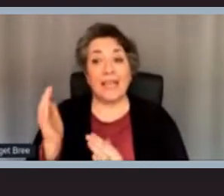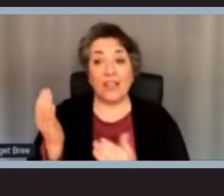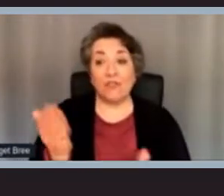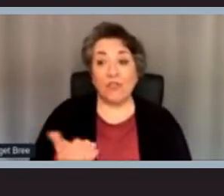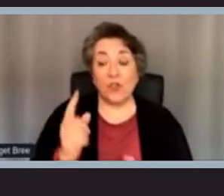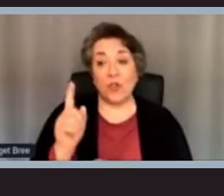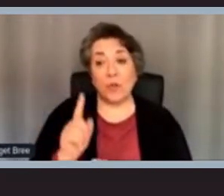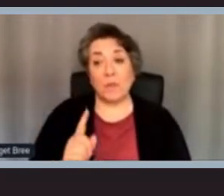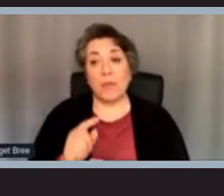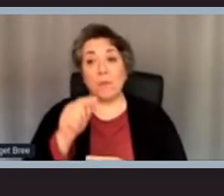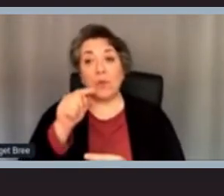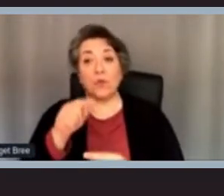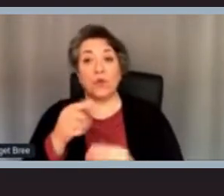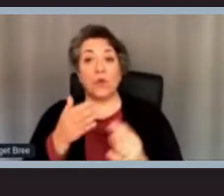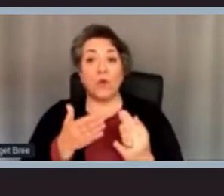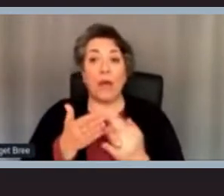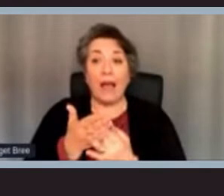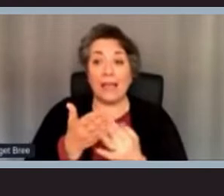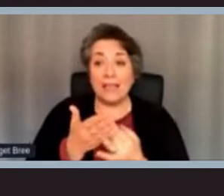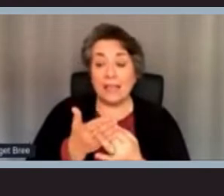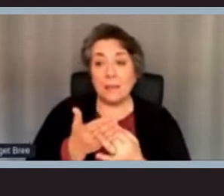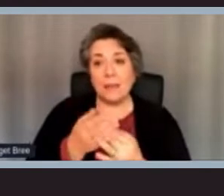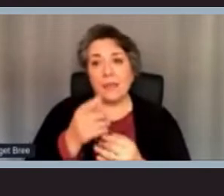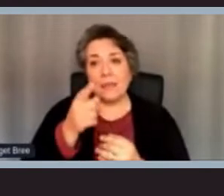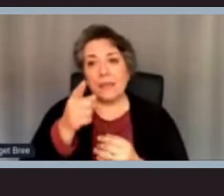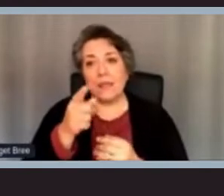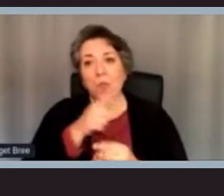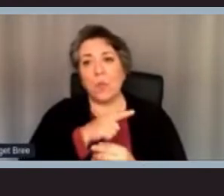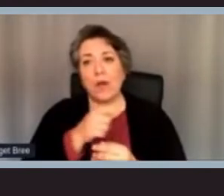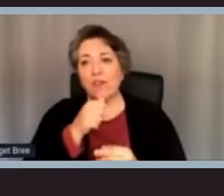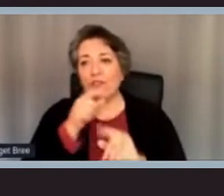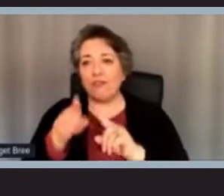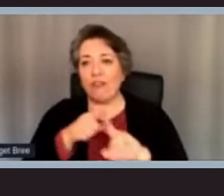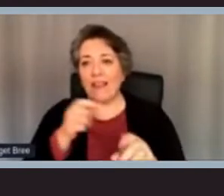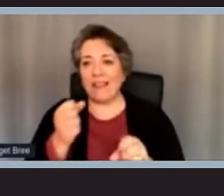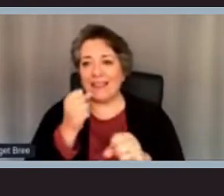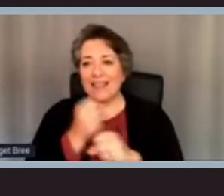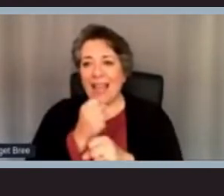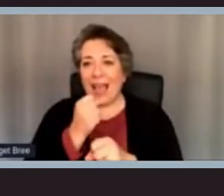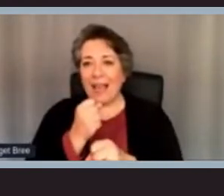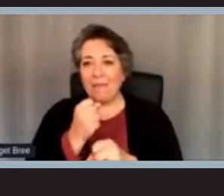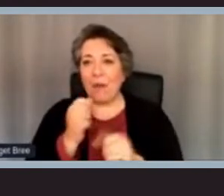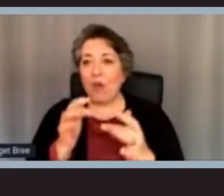Maze is a web based game that you and your colleagues can play to learn more about accessibility.